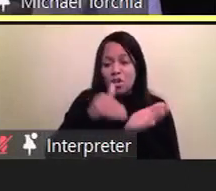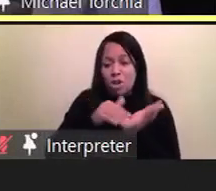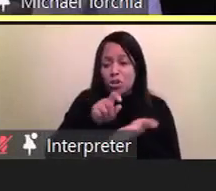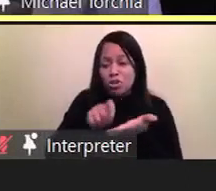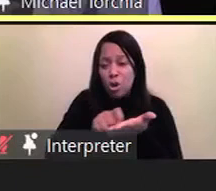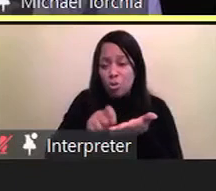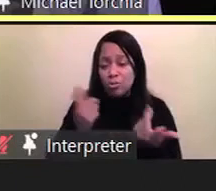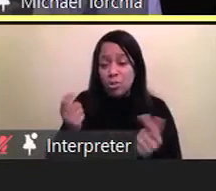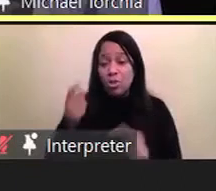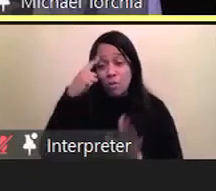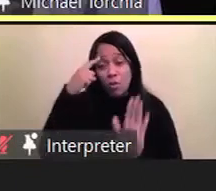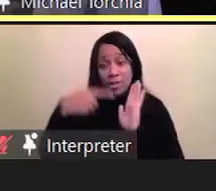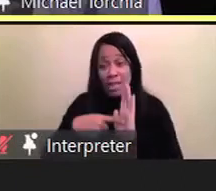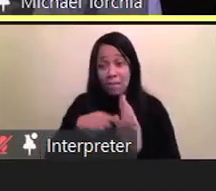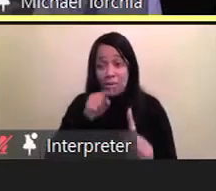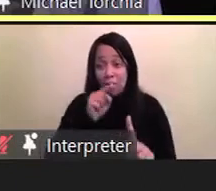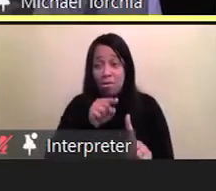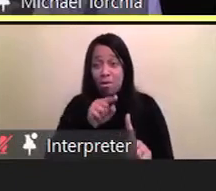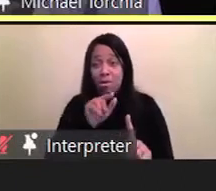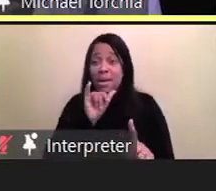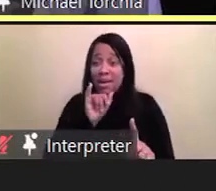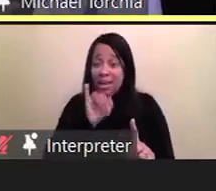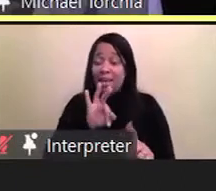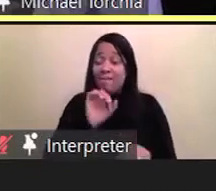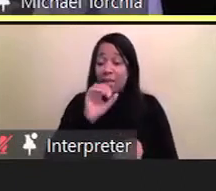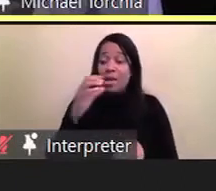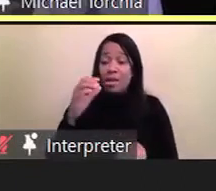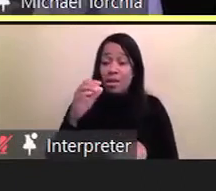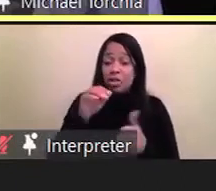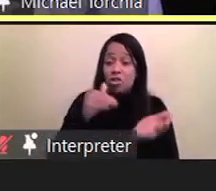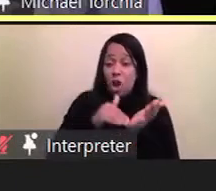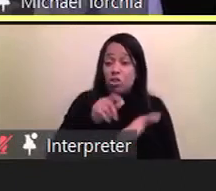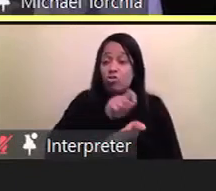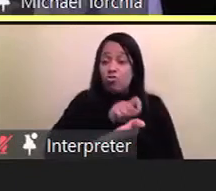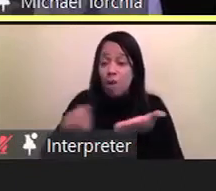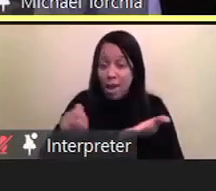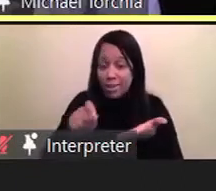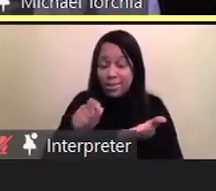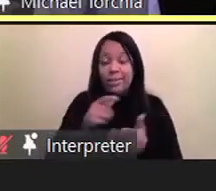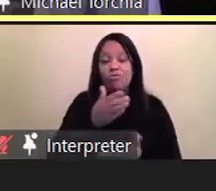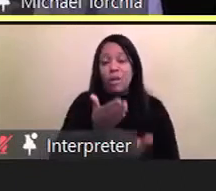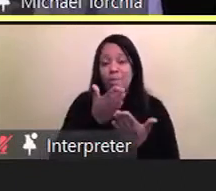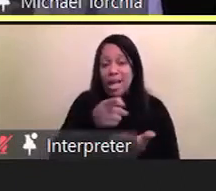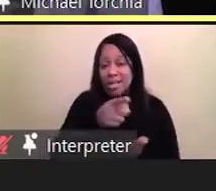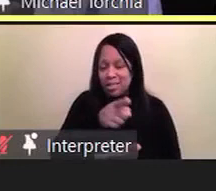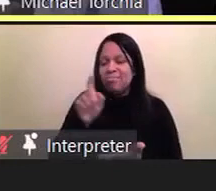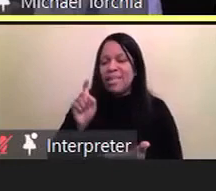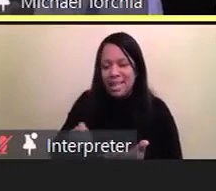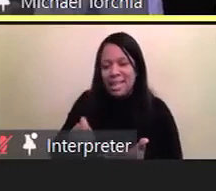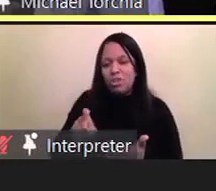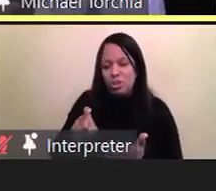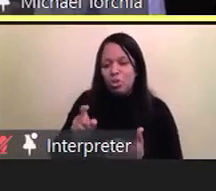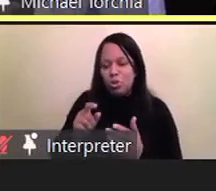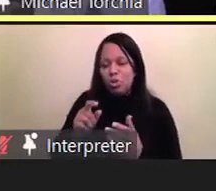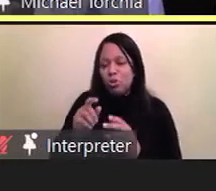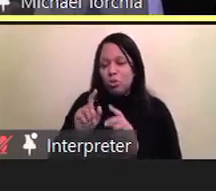this employee-- I'm recommending that they come in an hour later because of the medication they're taking, you can't say,